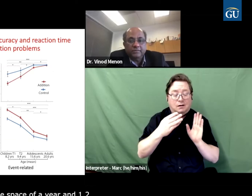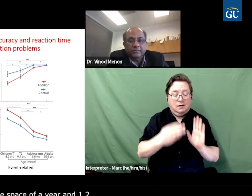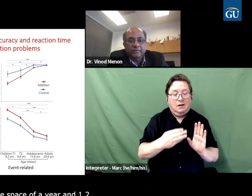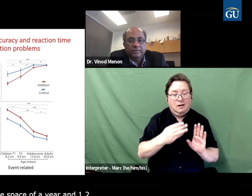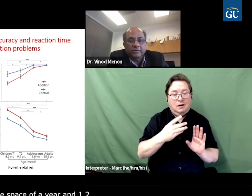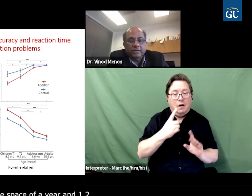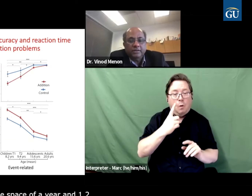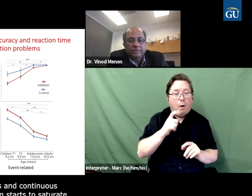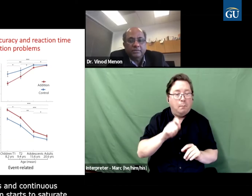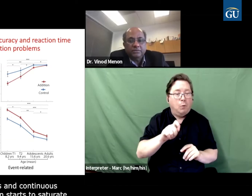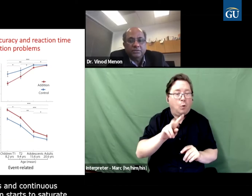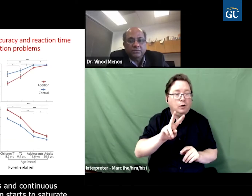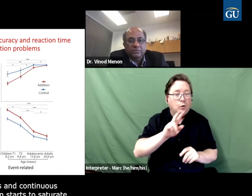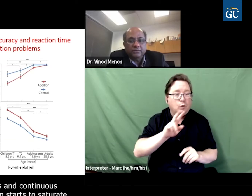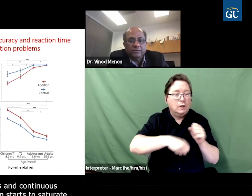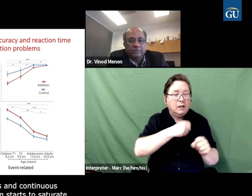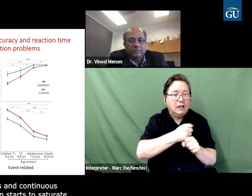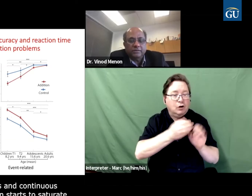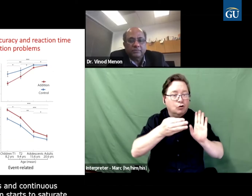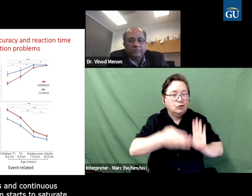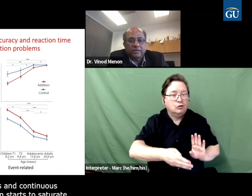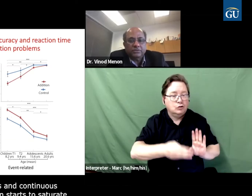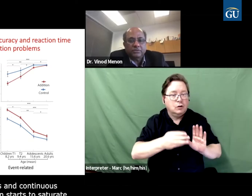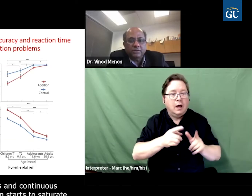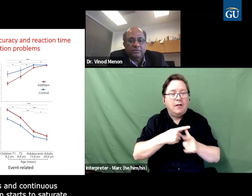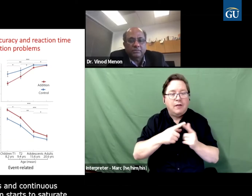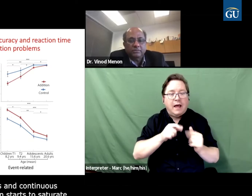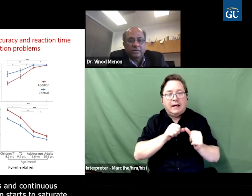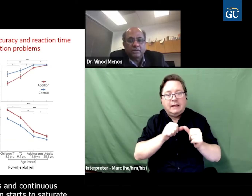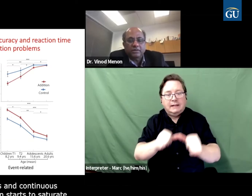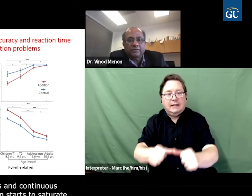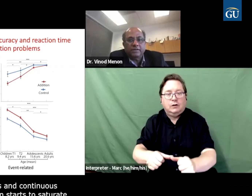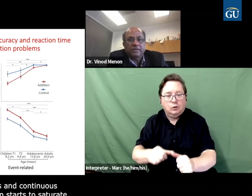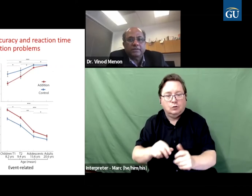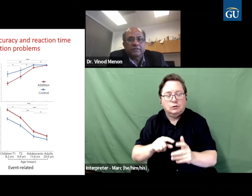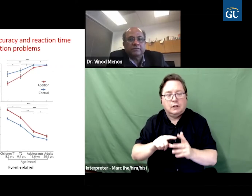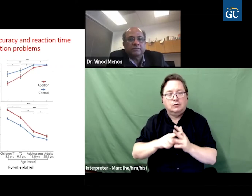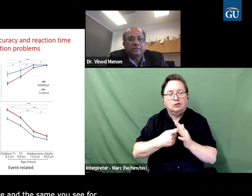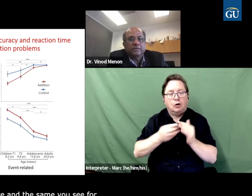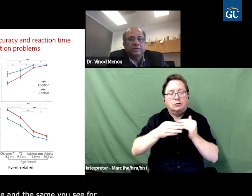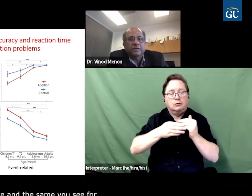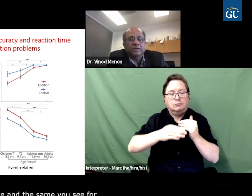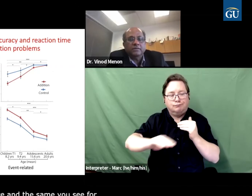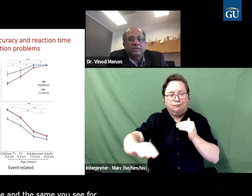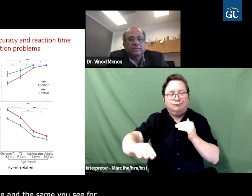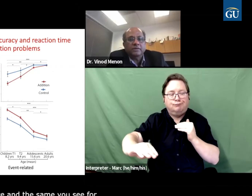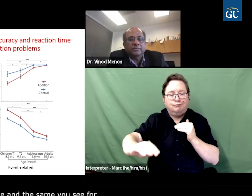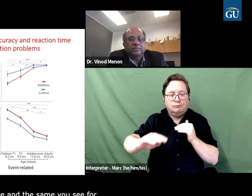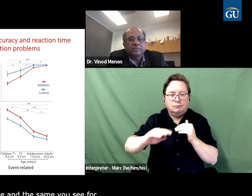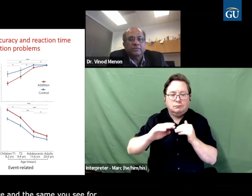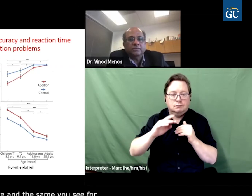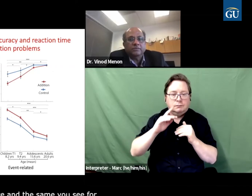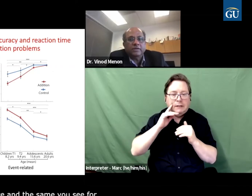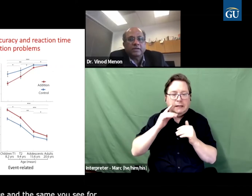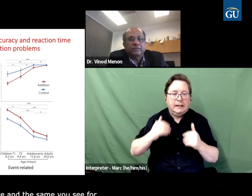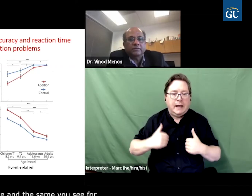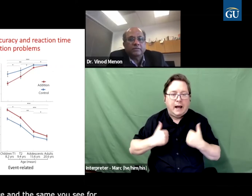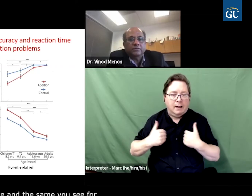1.2 years and continues and then starts to saturate